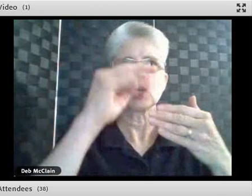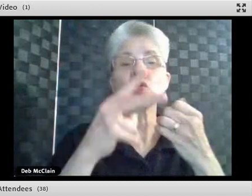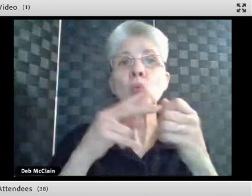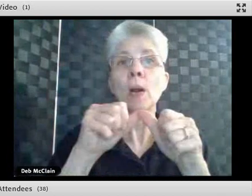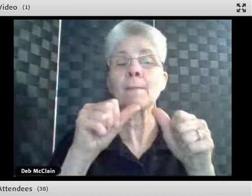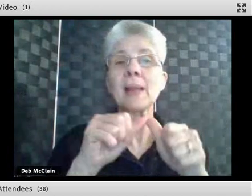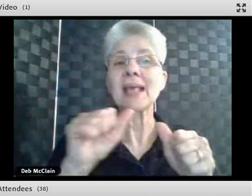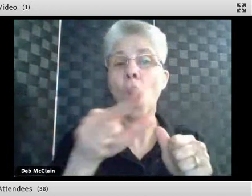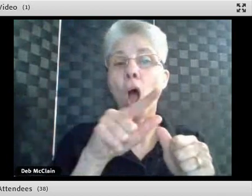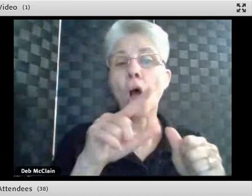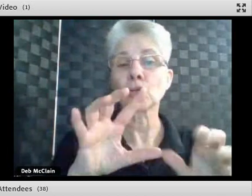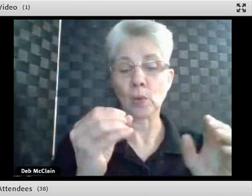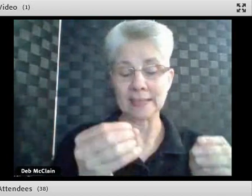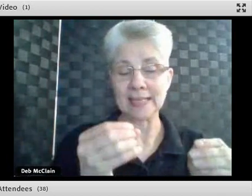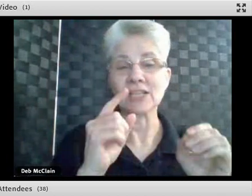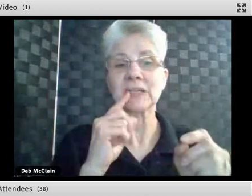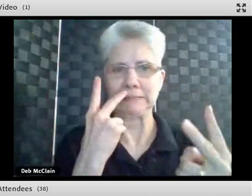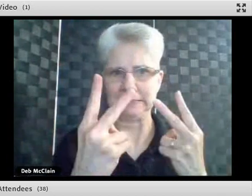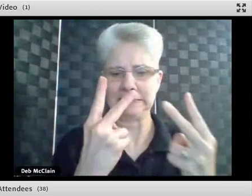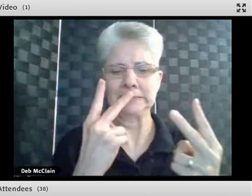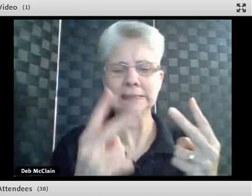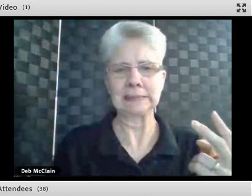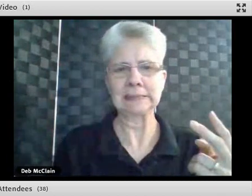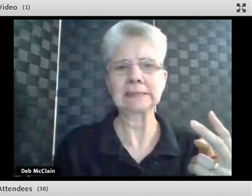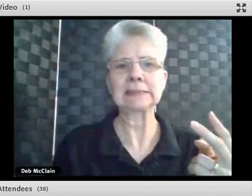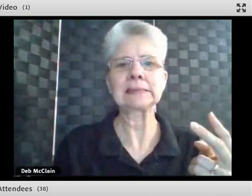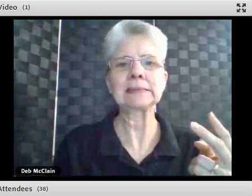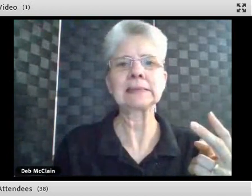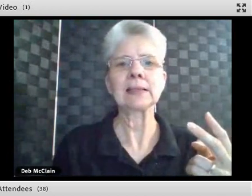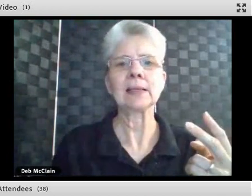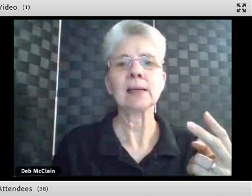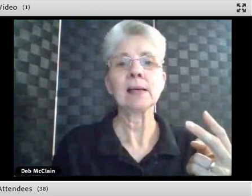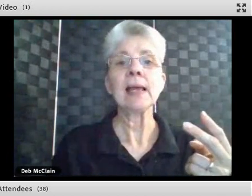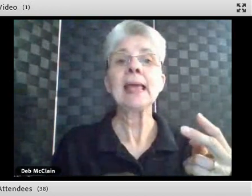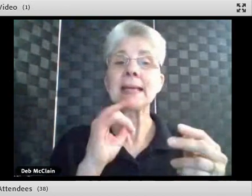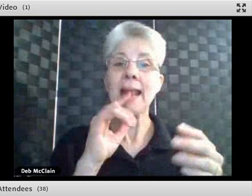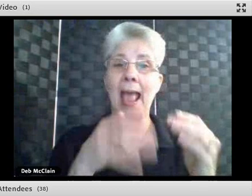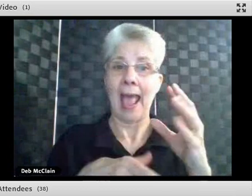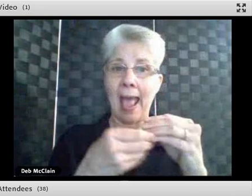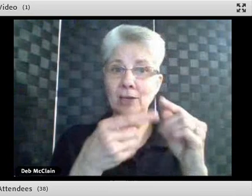that everyone in your organization can see it, can add to it if they need to,